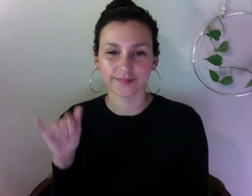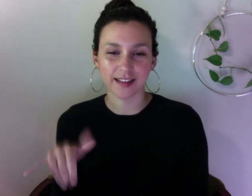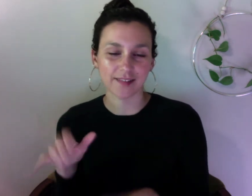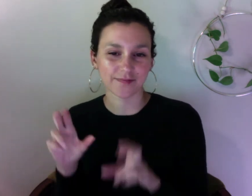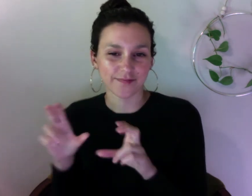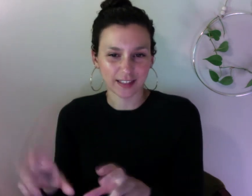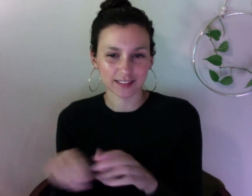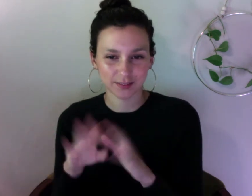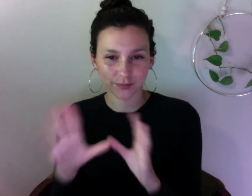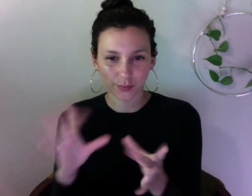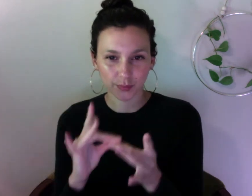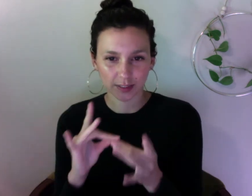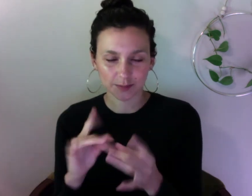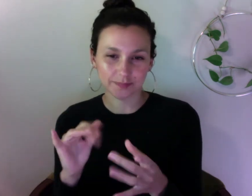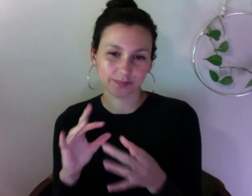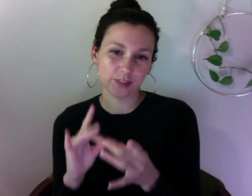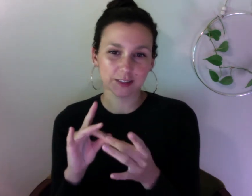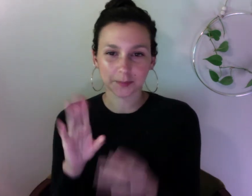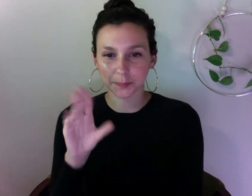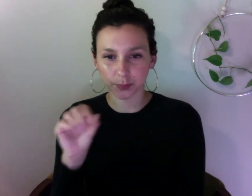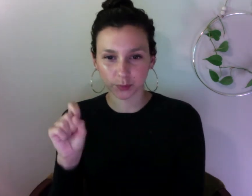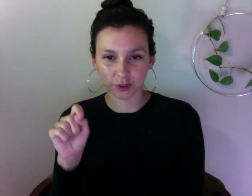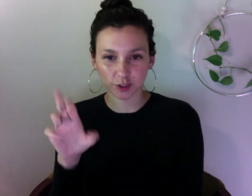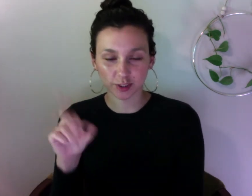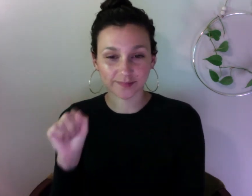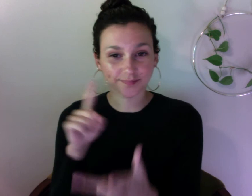Investing in your relationships are relationship boosters.